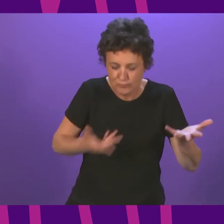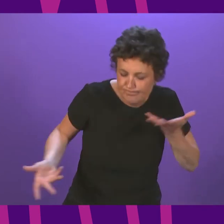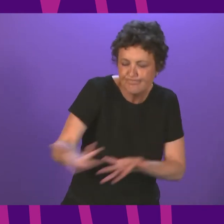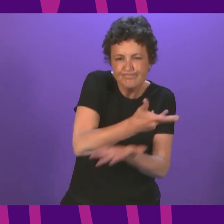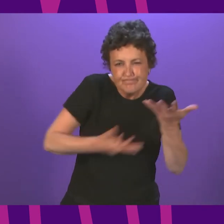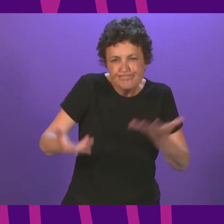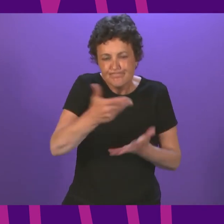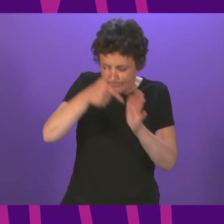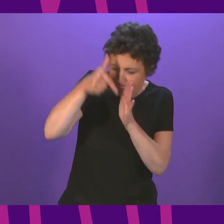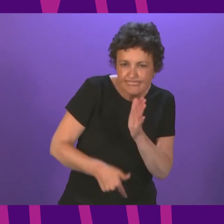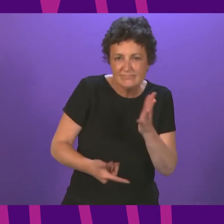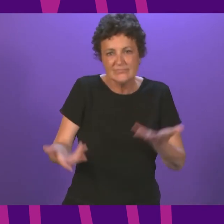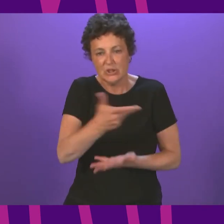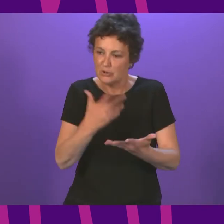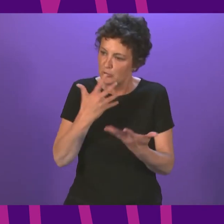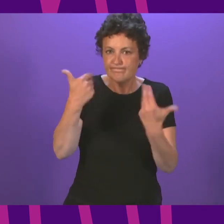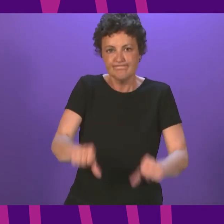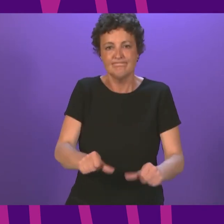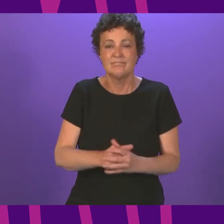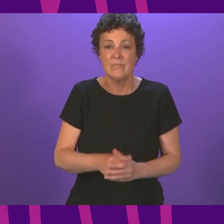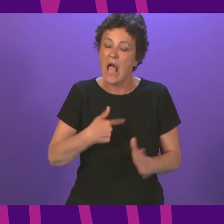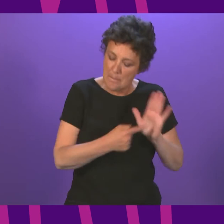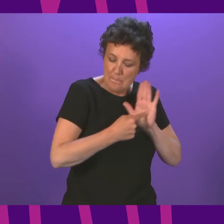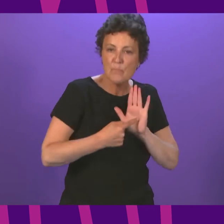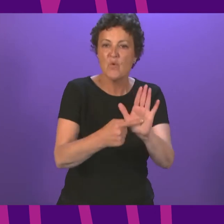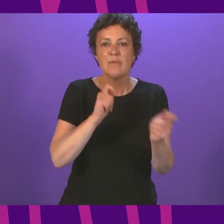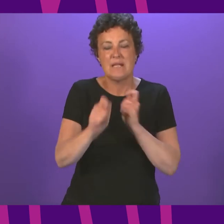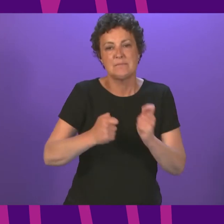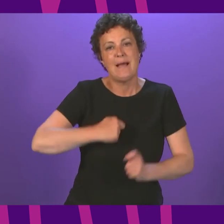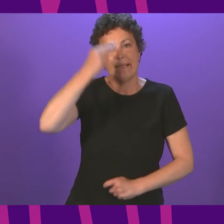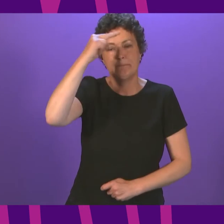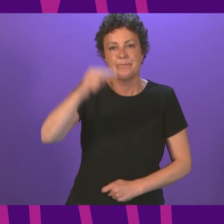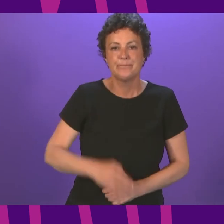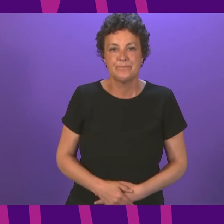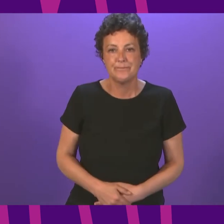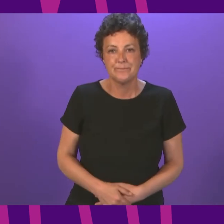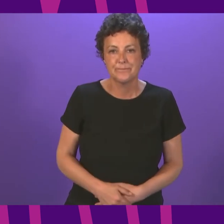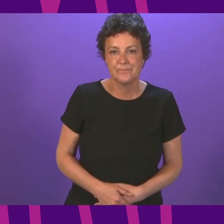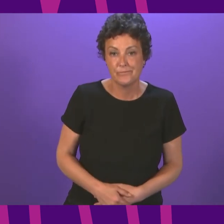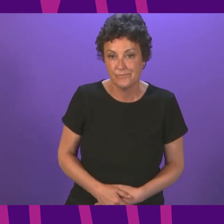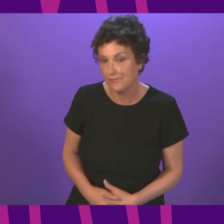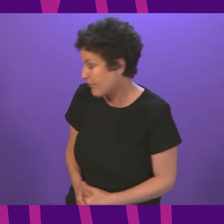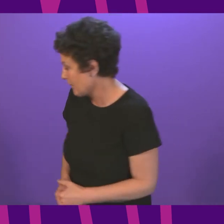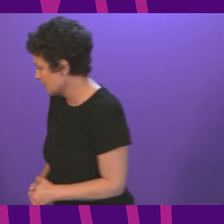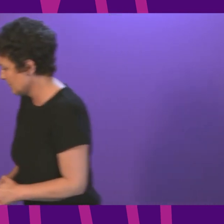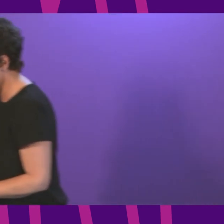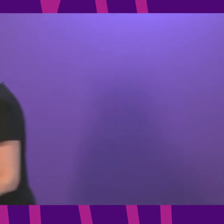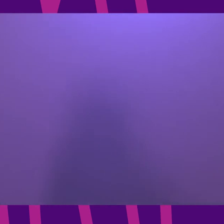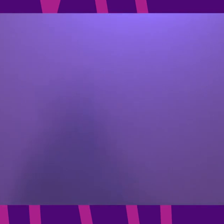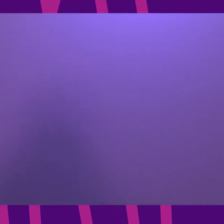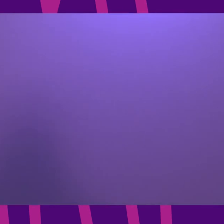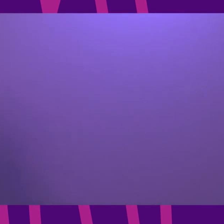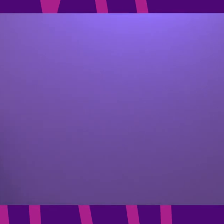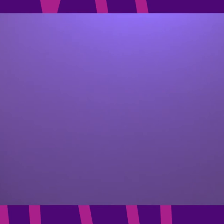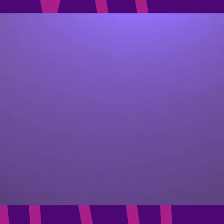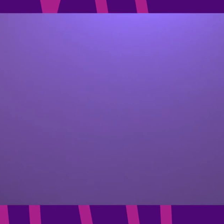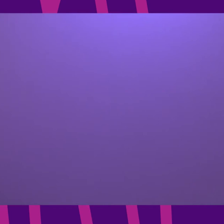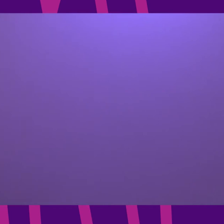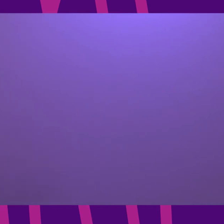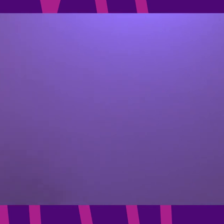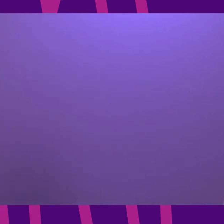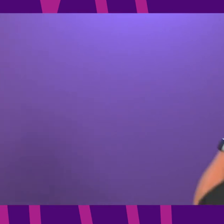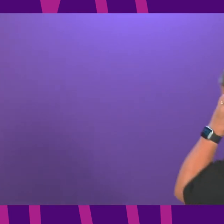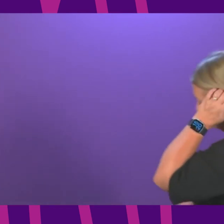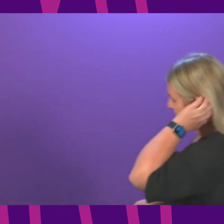discussion with, and action from, members in